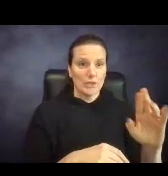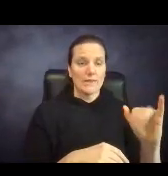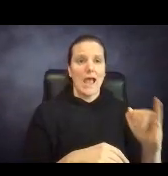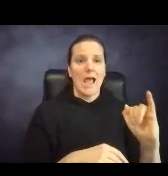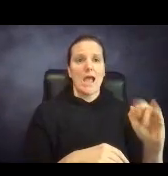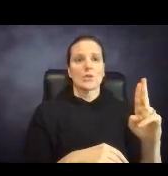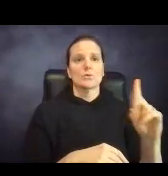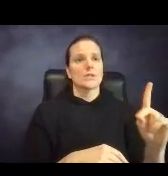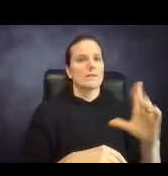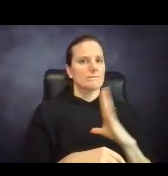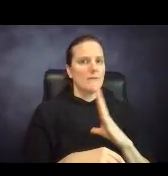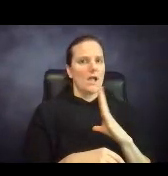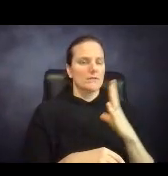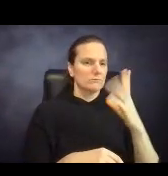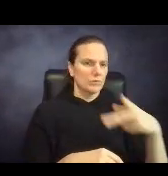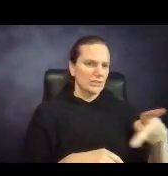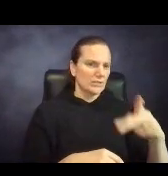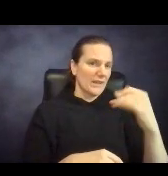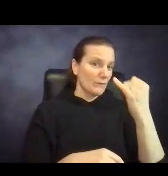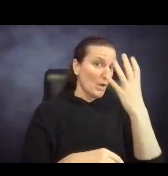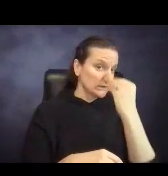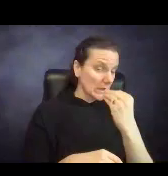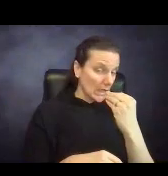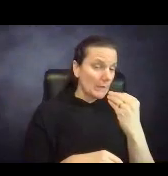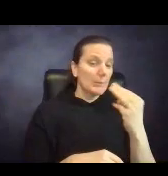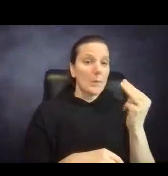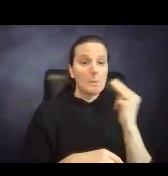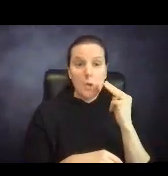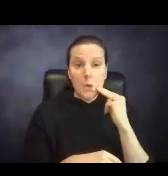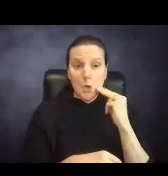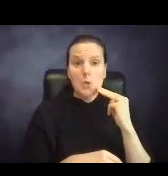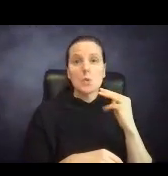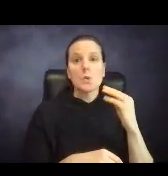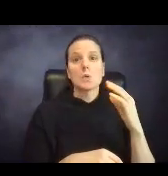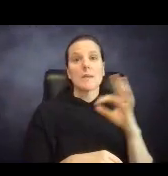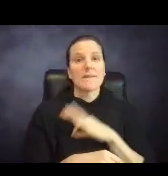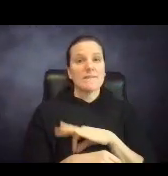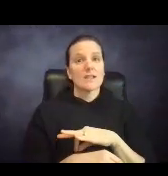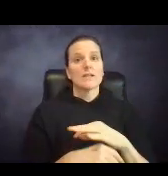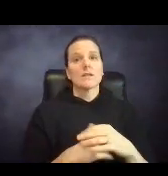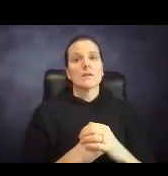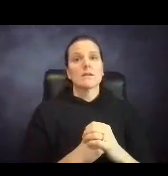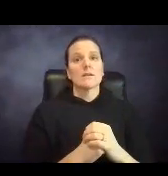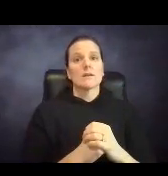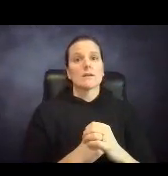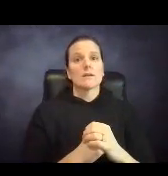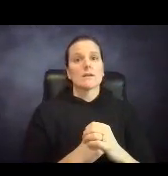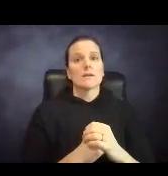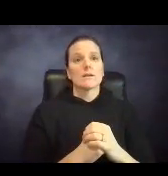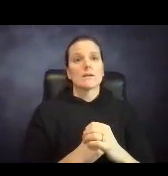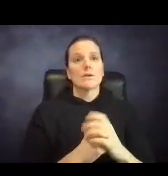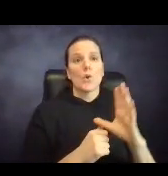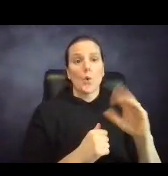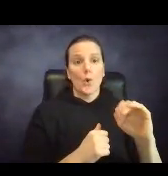But if you want the sleep benefit and the mood benefit and the cortisol balancing, then you're gonna wanna take the oral progesterone.